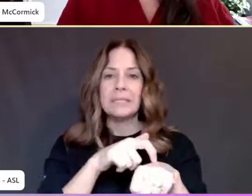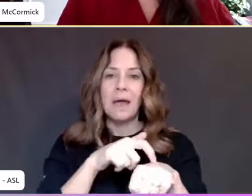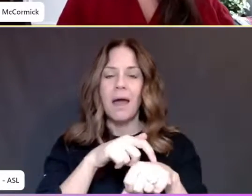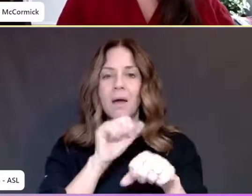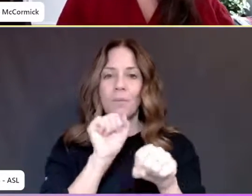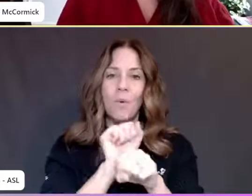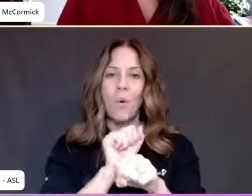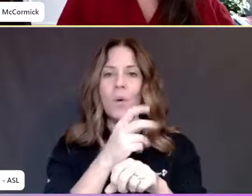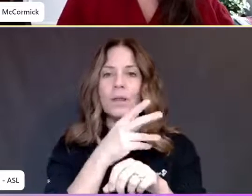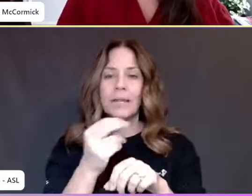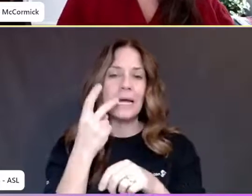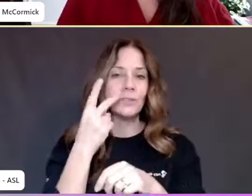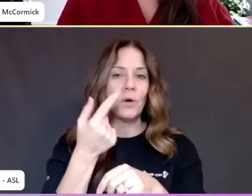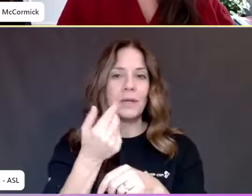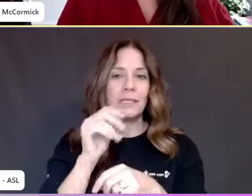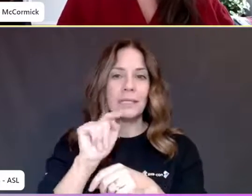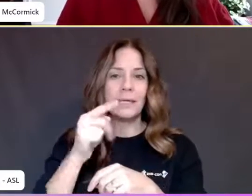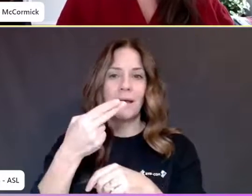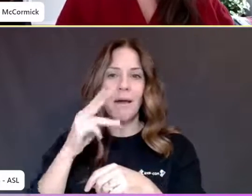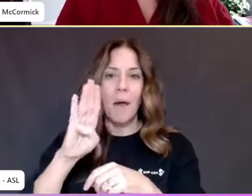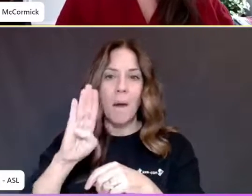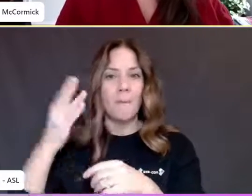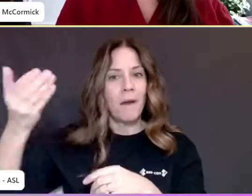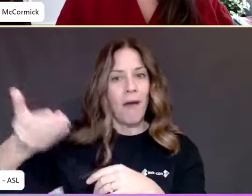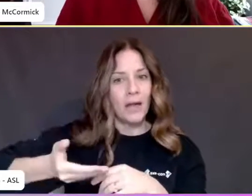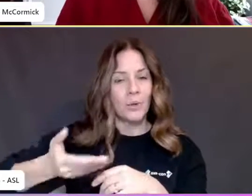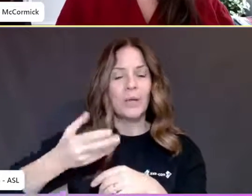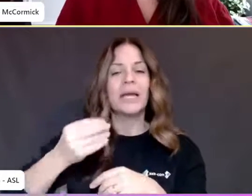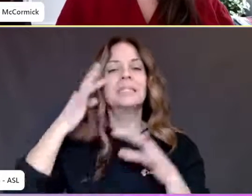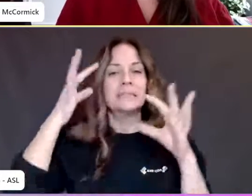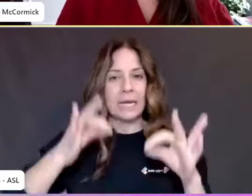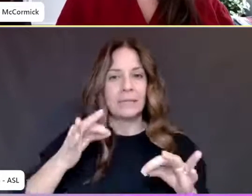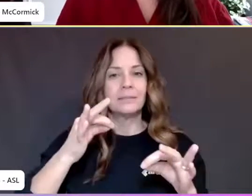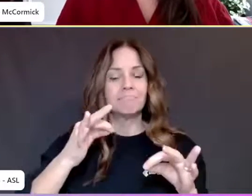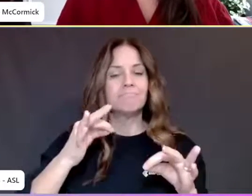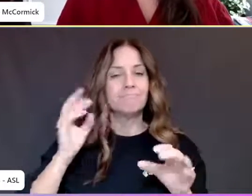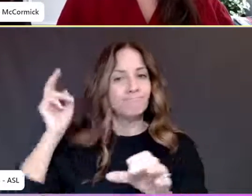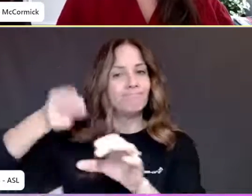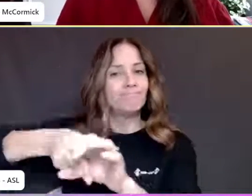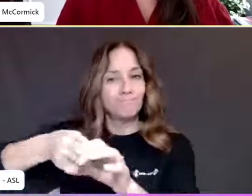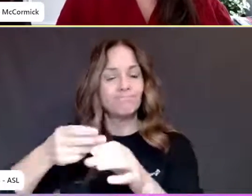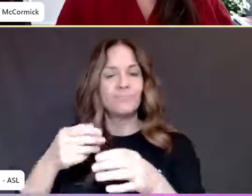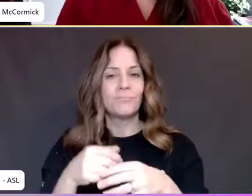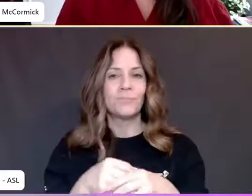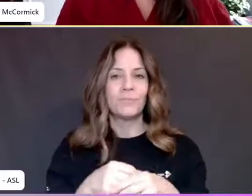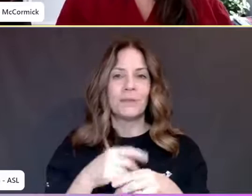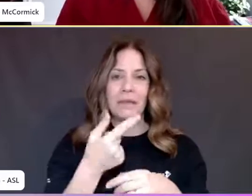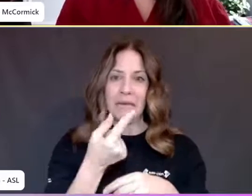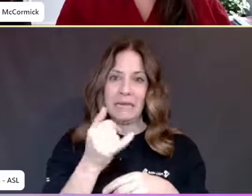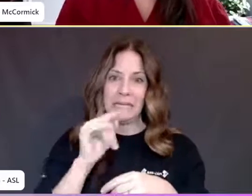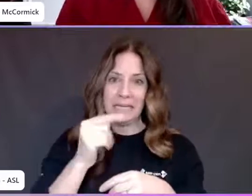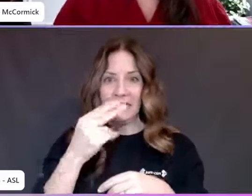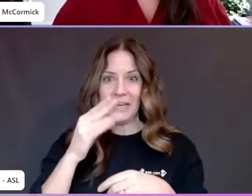as a part of that I wasn't satisfied just carrying accessibility, I wanted to make it a full time role and